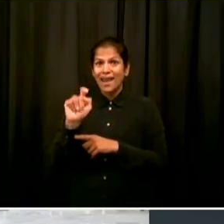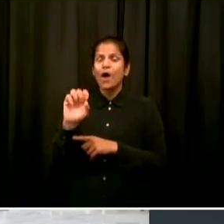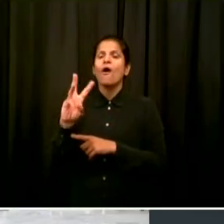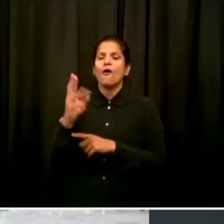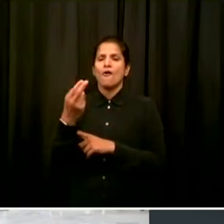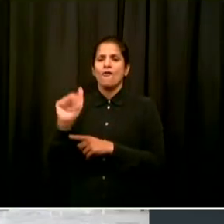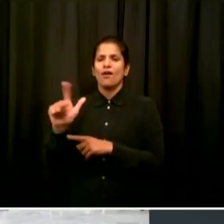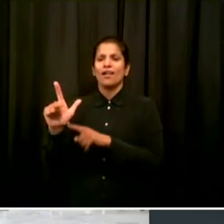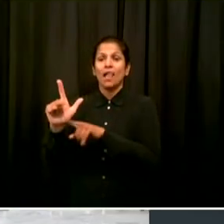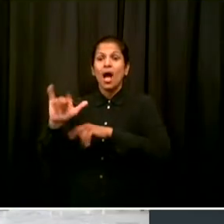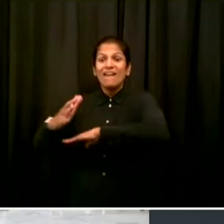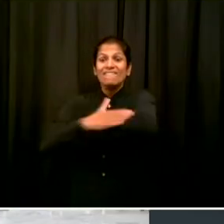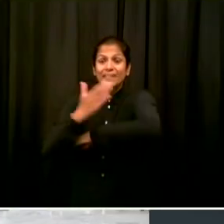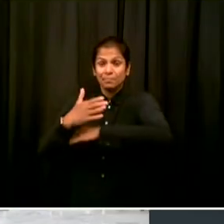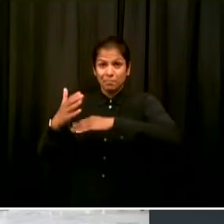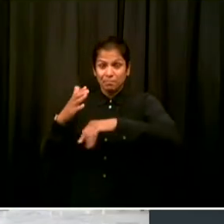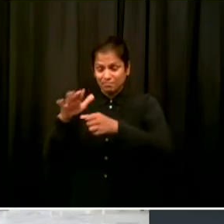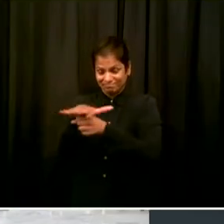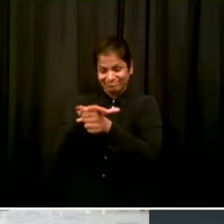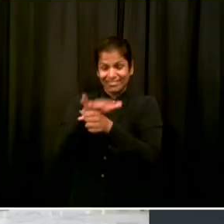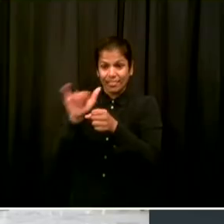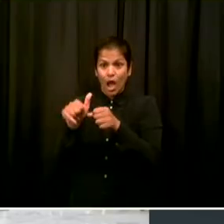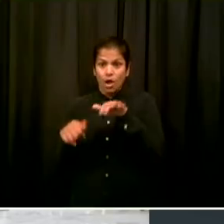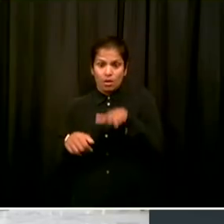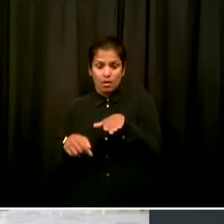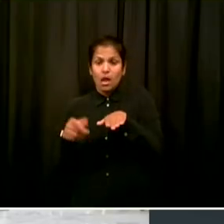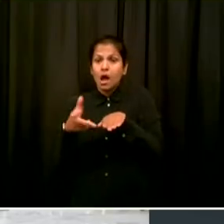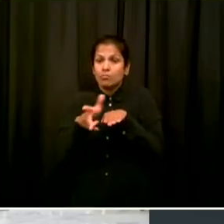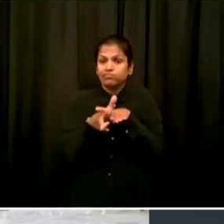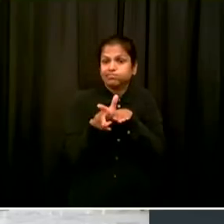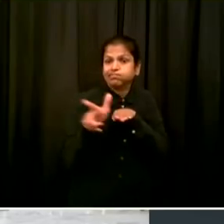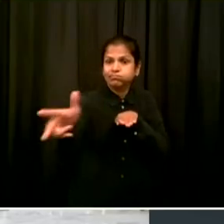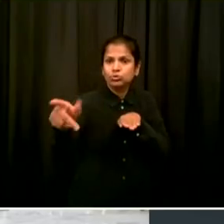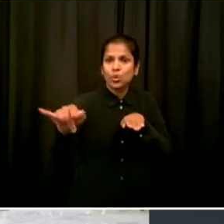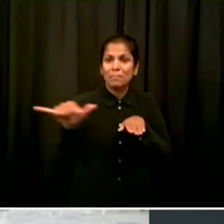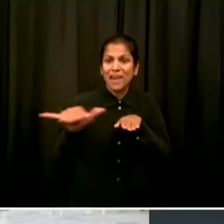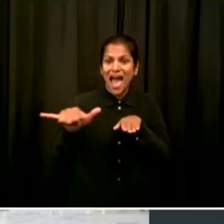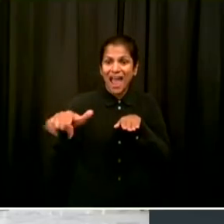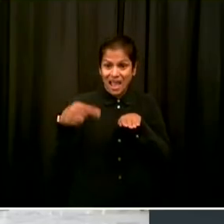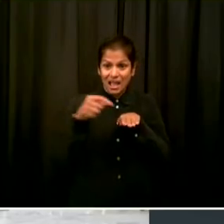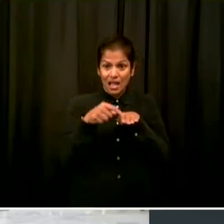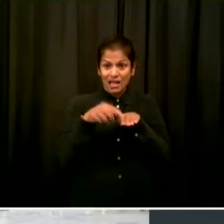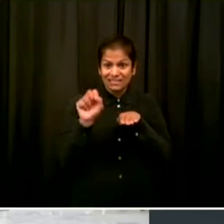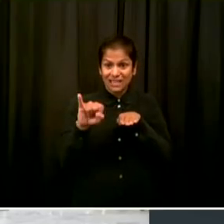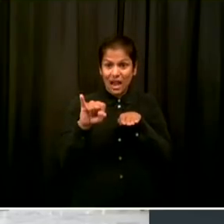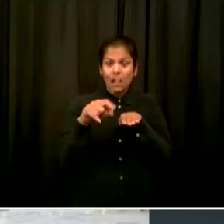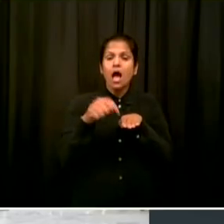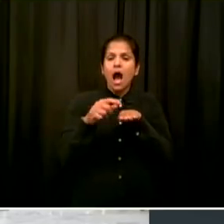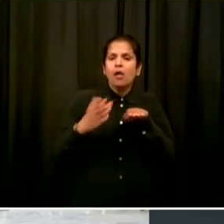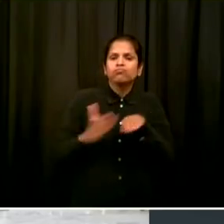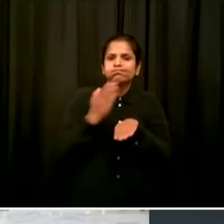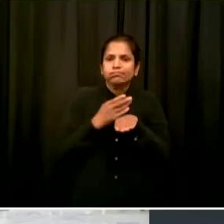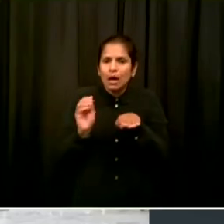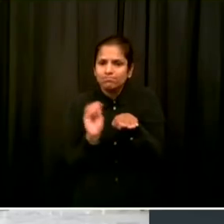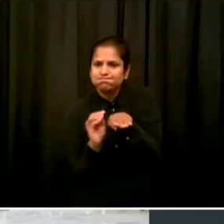CONSTRUCNGTI THOUSANDS OF CURB SIDE RAIN GARDENS TO CAPTURE RAFAINLL AND PREVENT